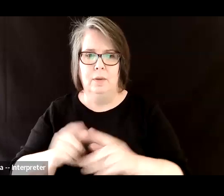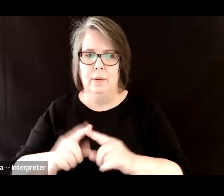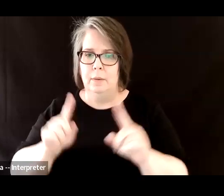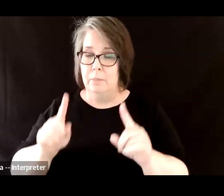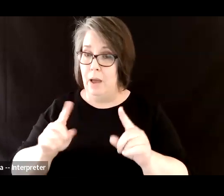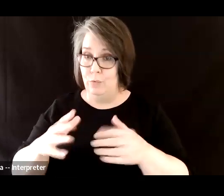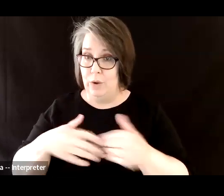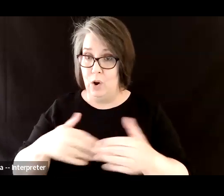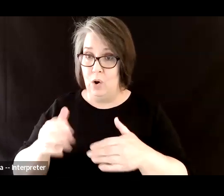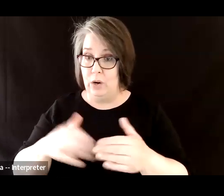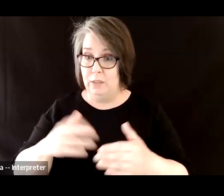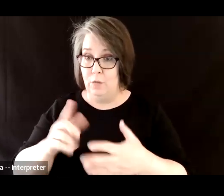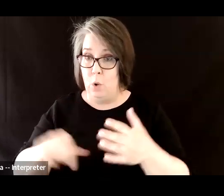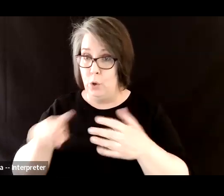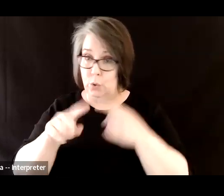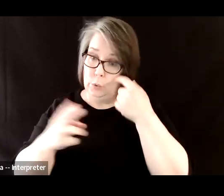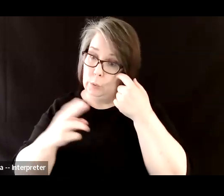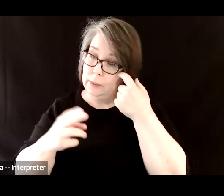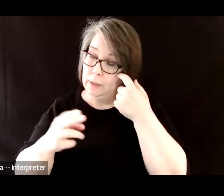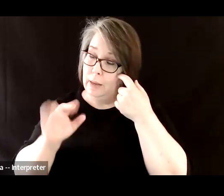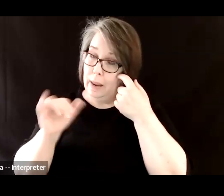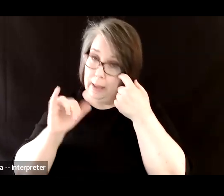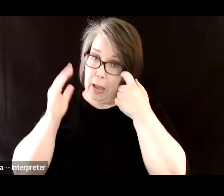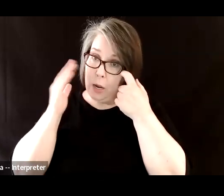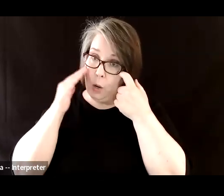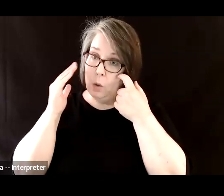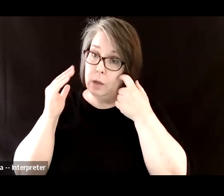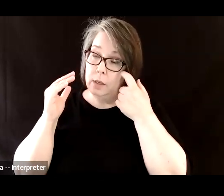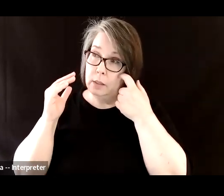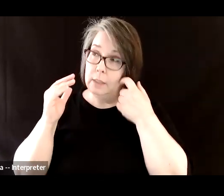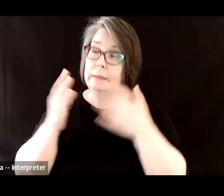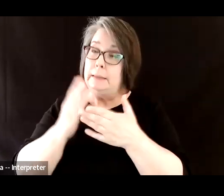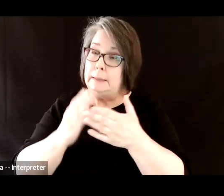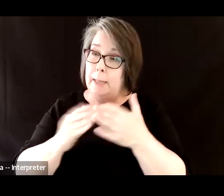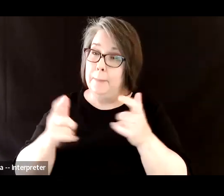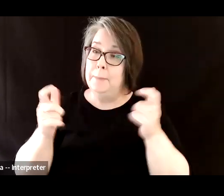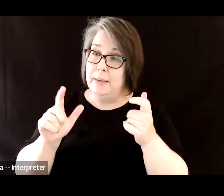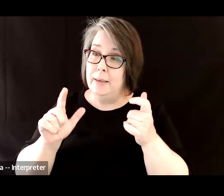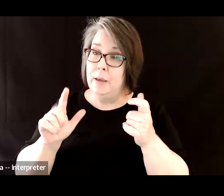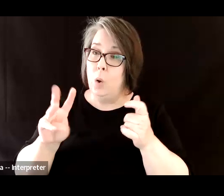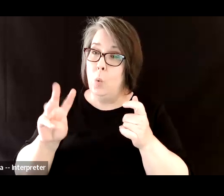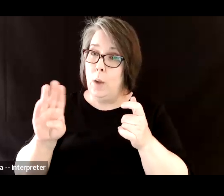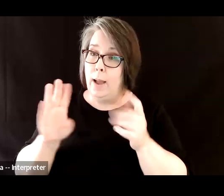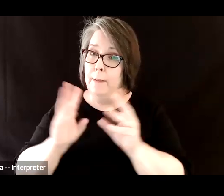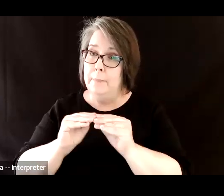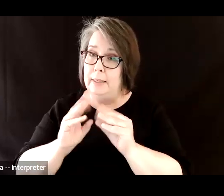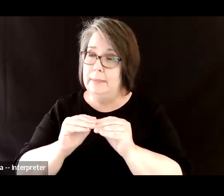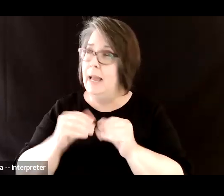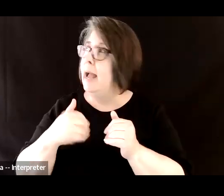Regardless of what platform you are using, like I know some. Webinars that I've been to recently have car like, they are